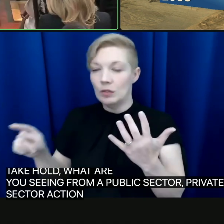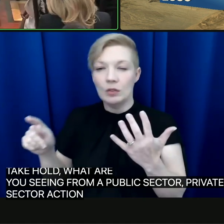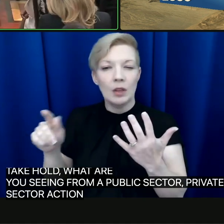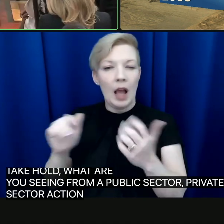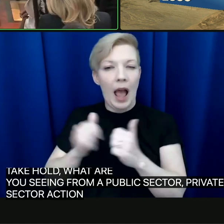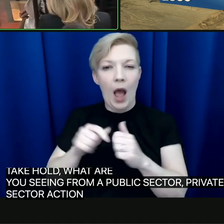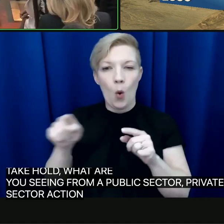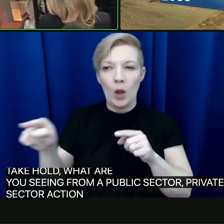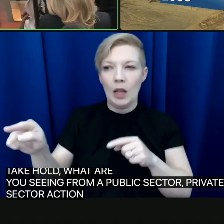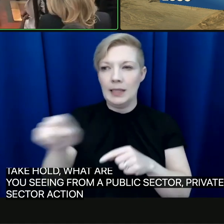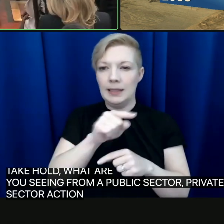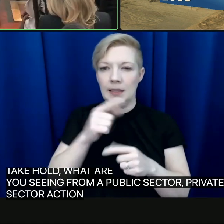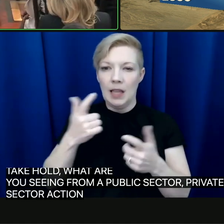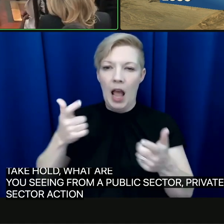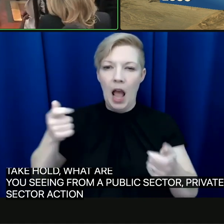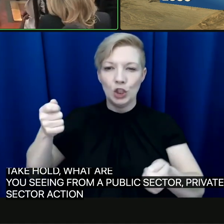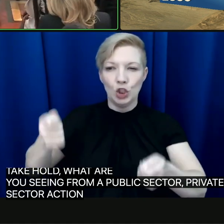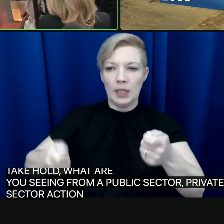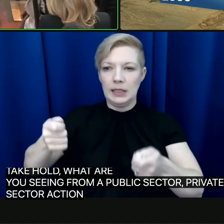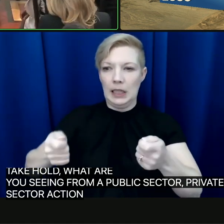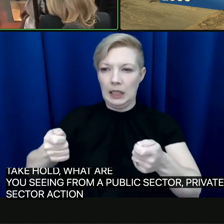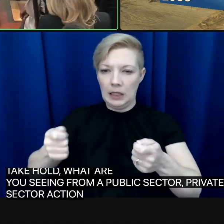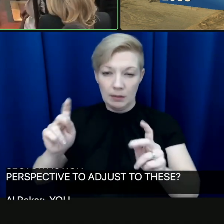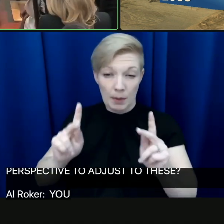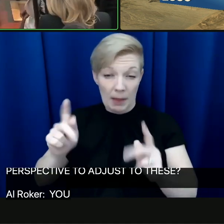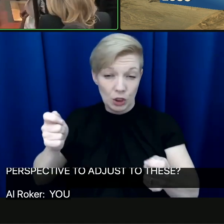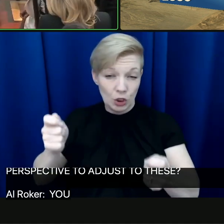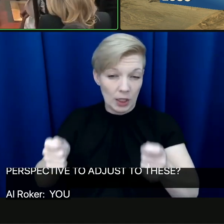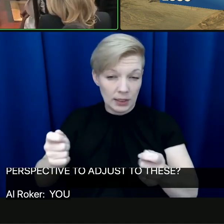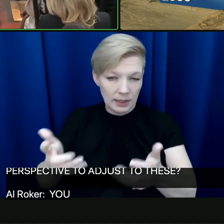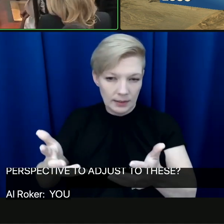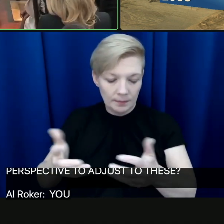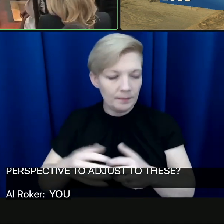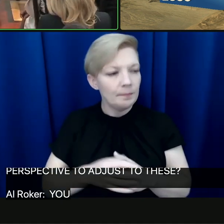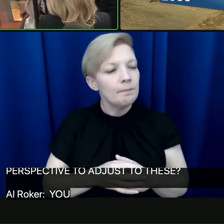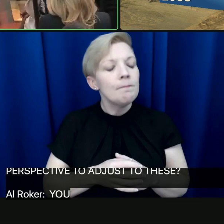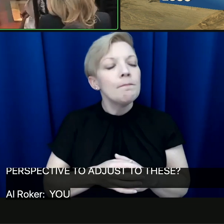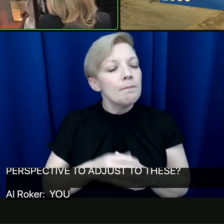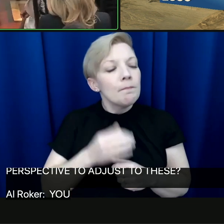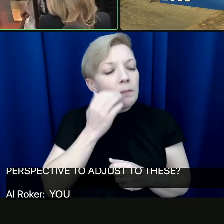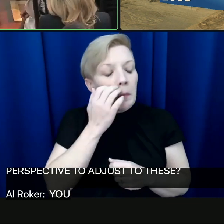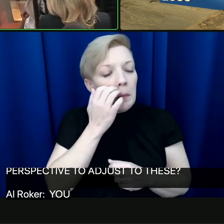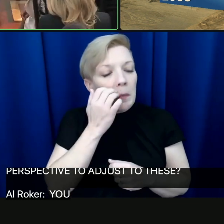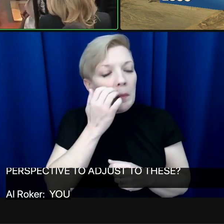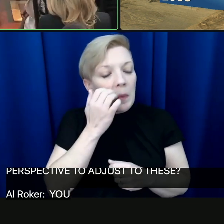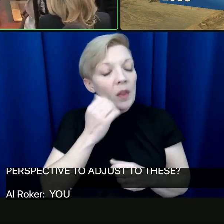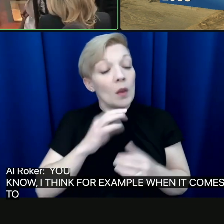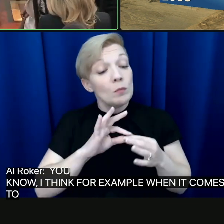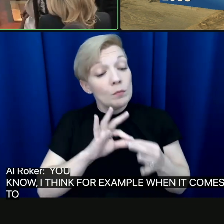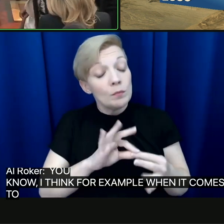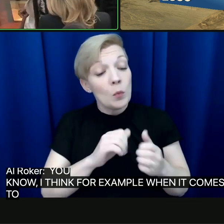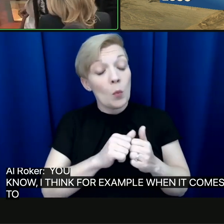Mr. Roker: You know, I think, for example, when it comes to water and drought, in fact, I was just at a seminar,